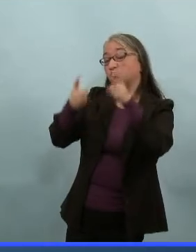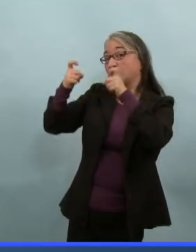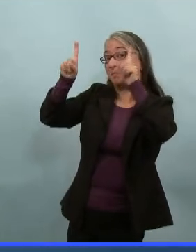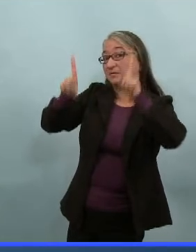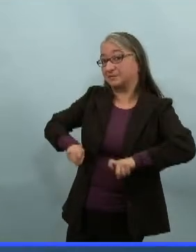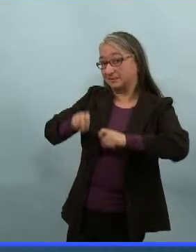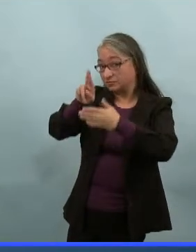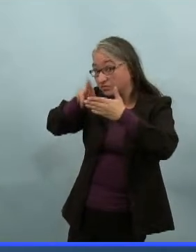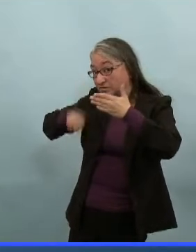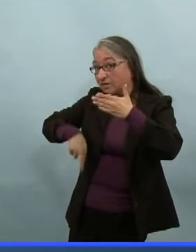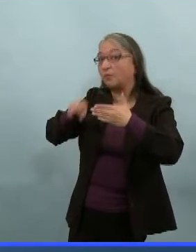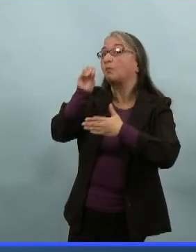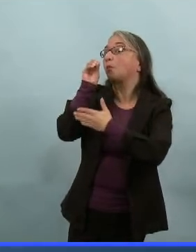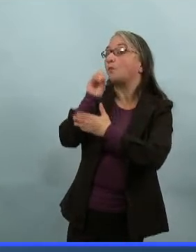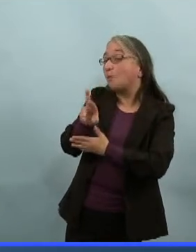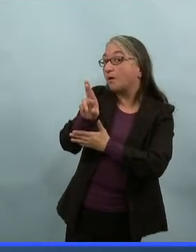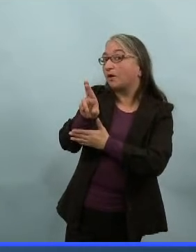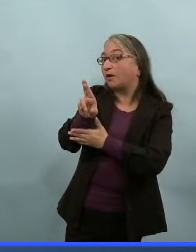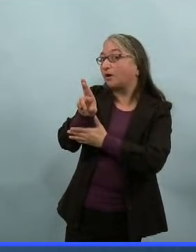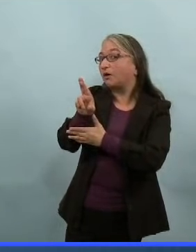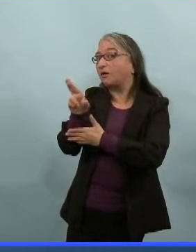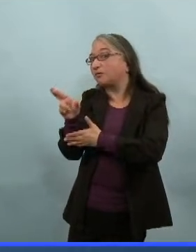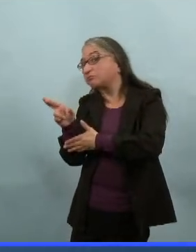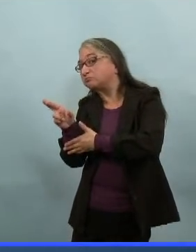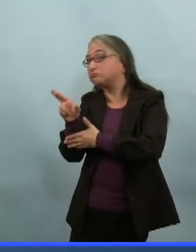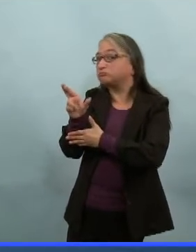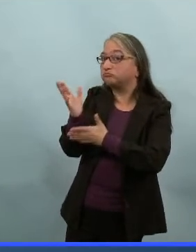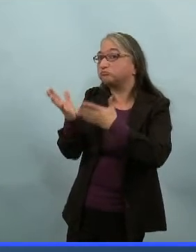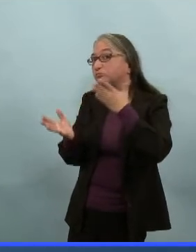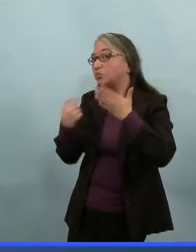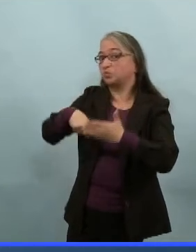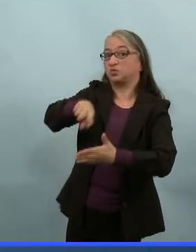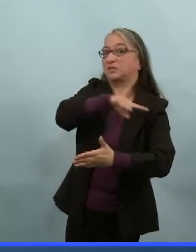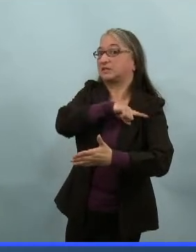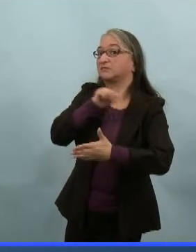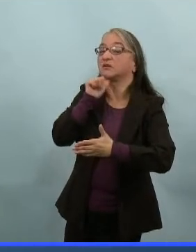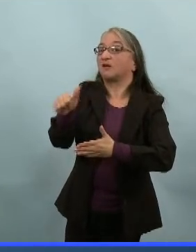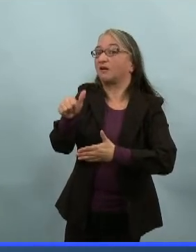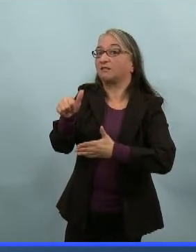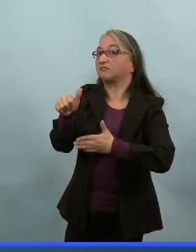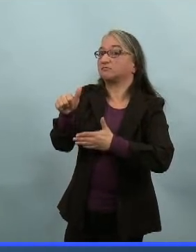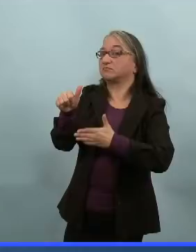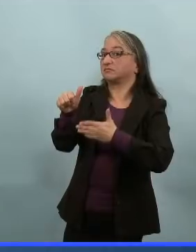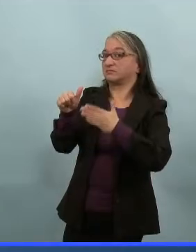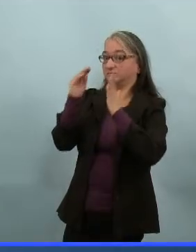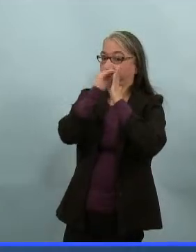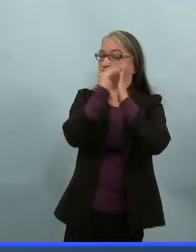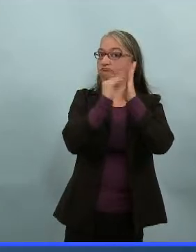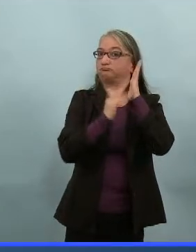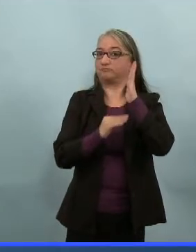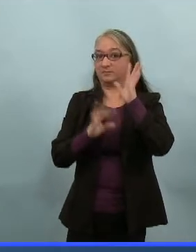are we effectively no longer going to be tallying in in a proper way how many